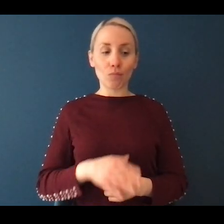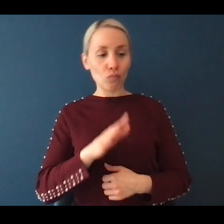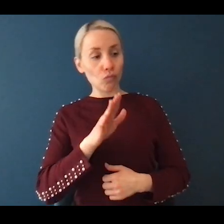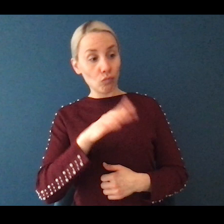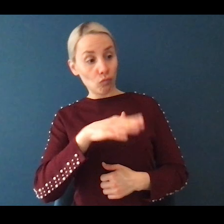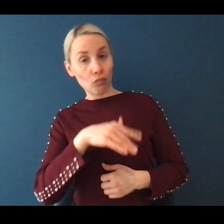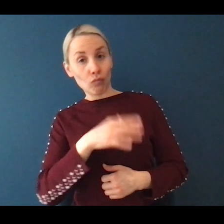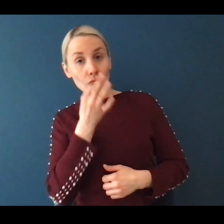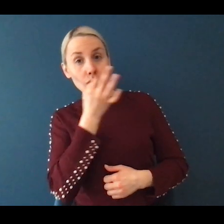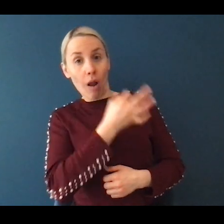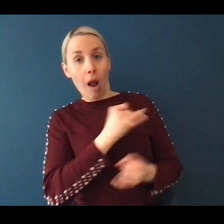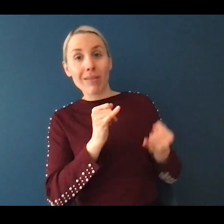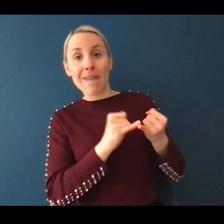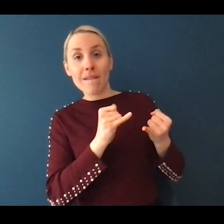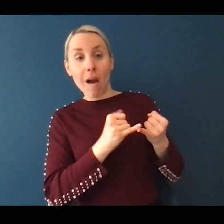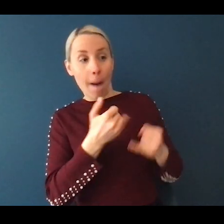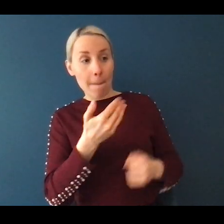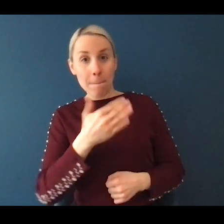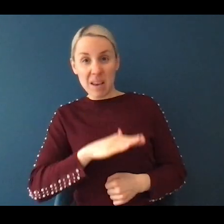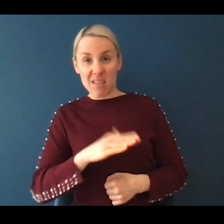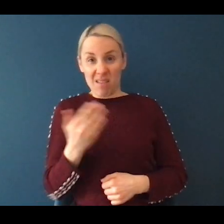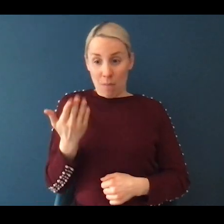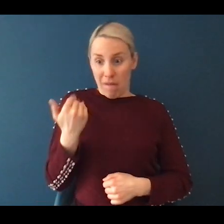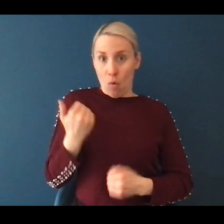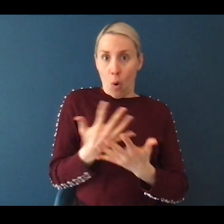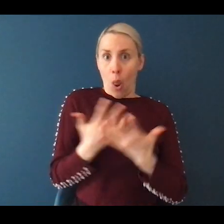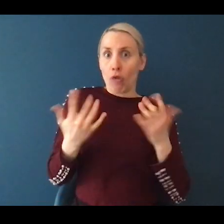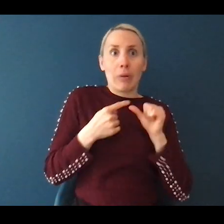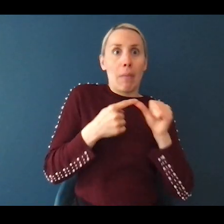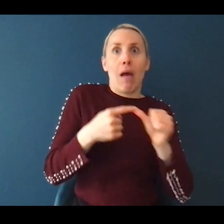you been applying to lots of funding previously or was it quite a new experience for you.